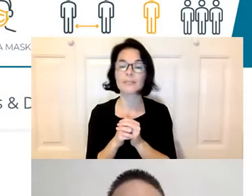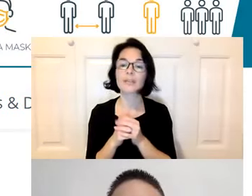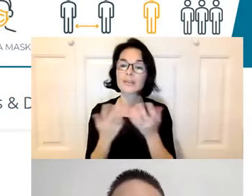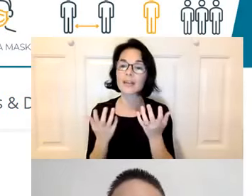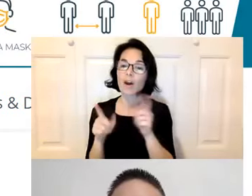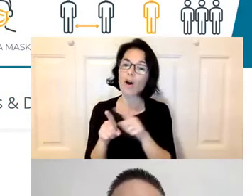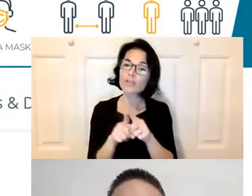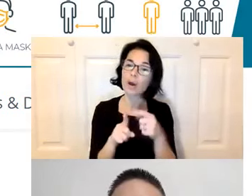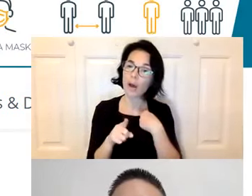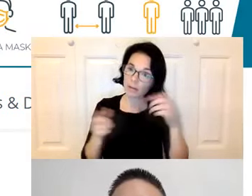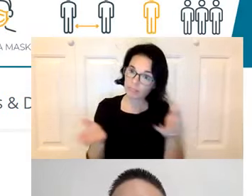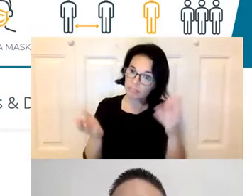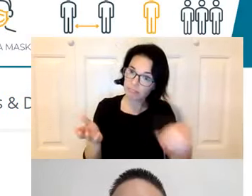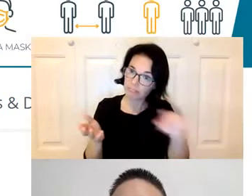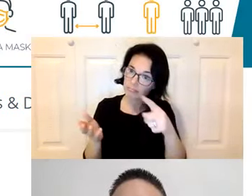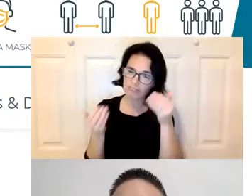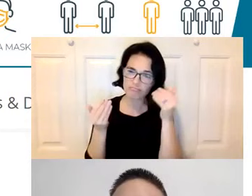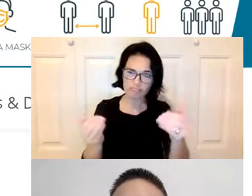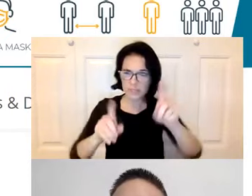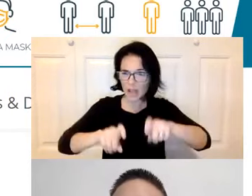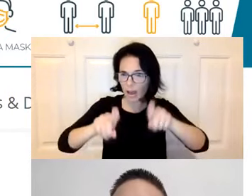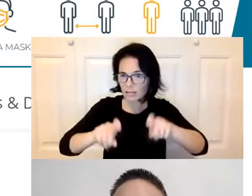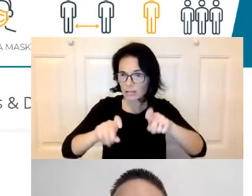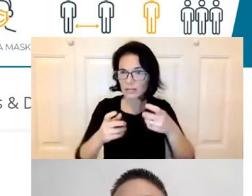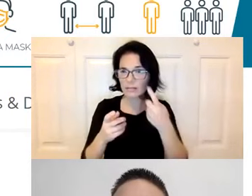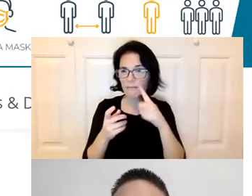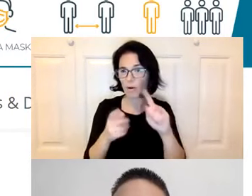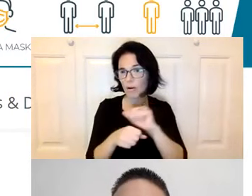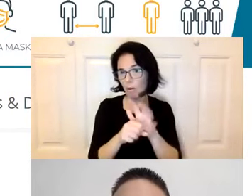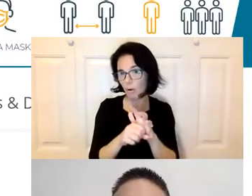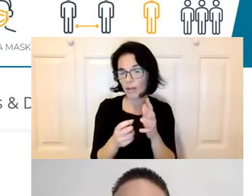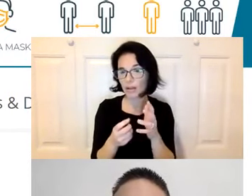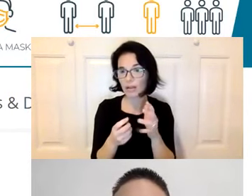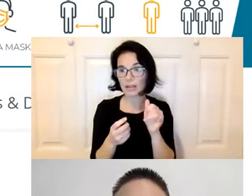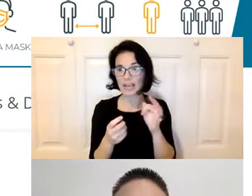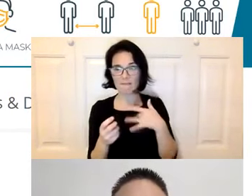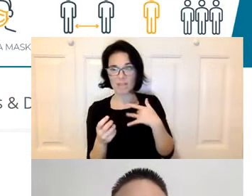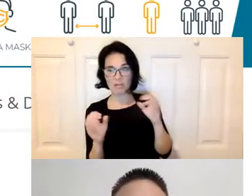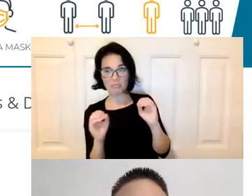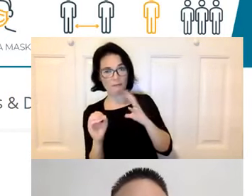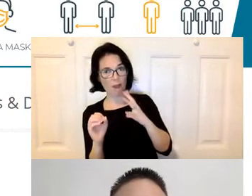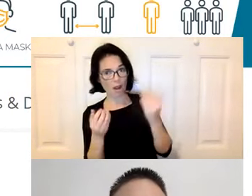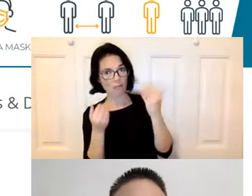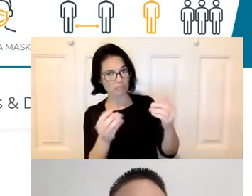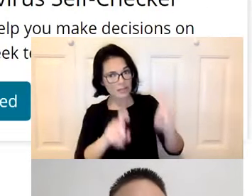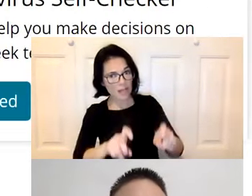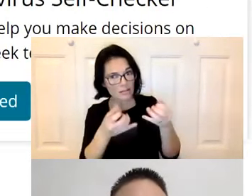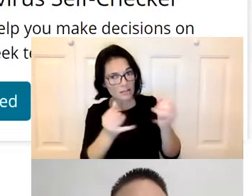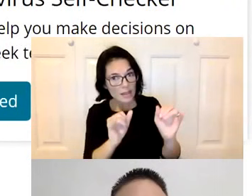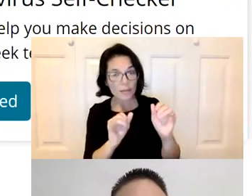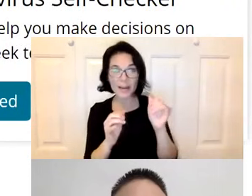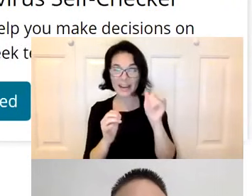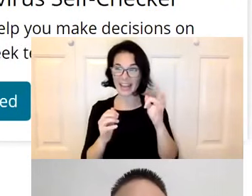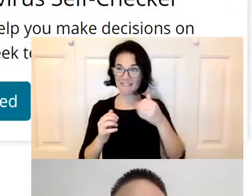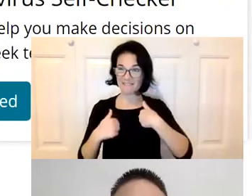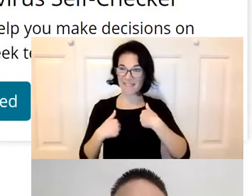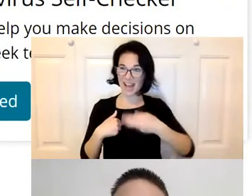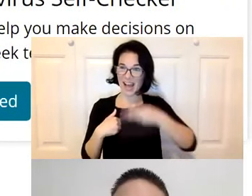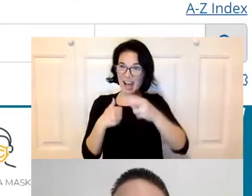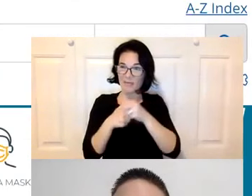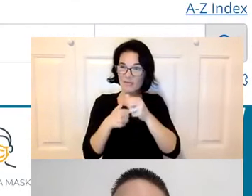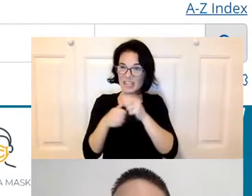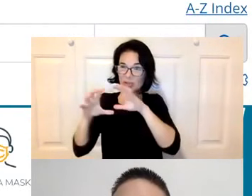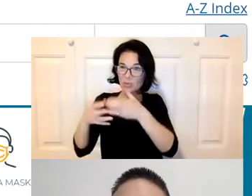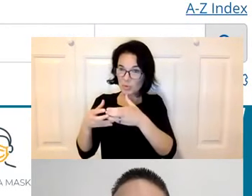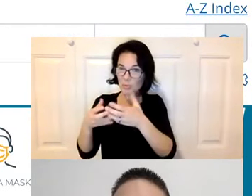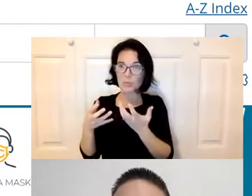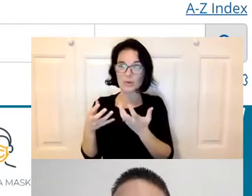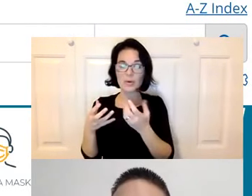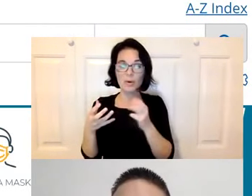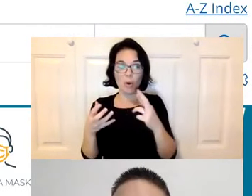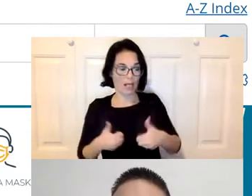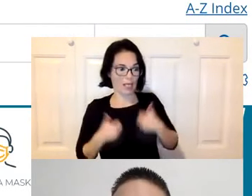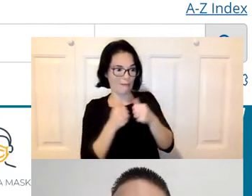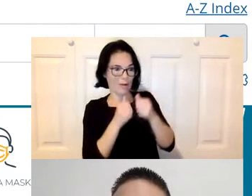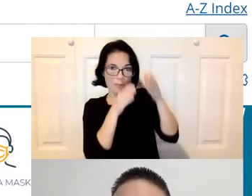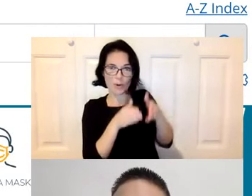air filtration and ventilation, fast and sensitive testing and tracing. Vaccines is one of those too.